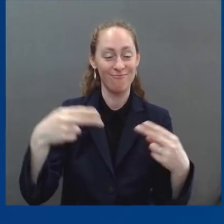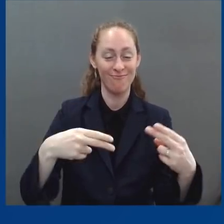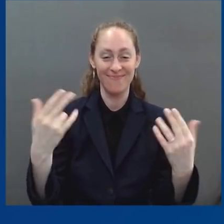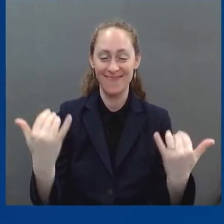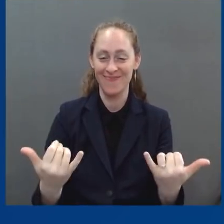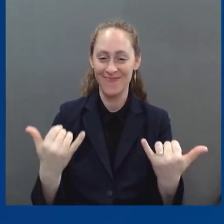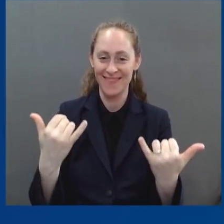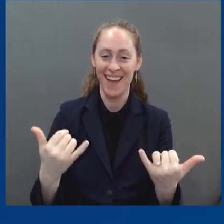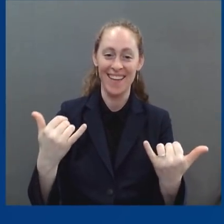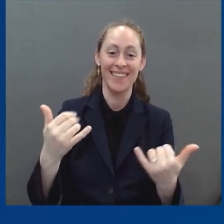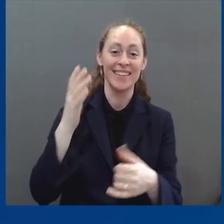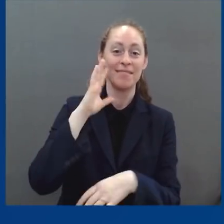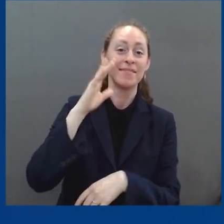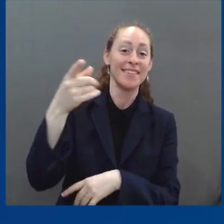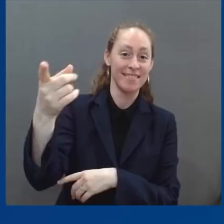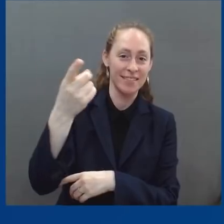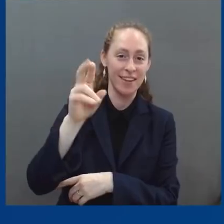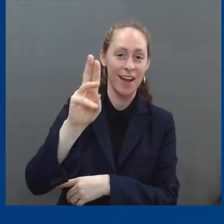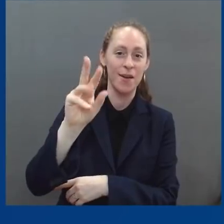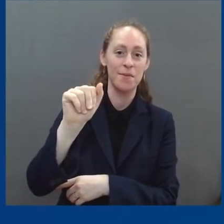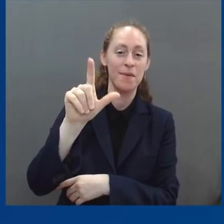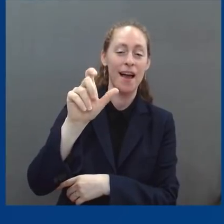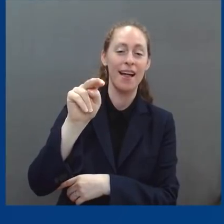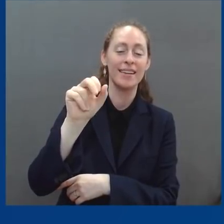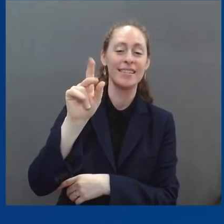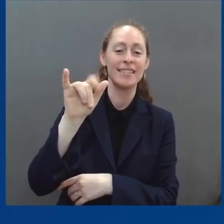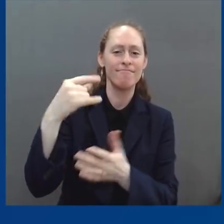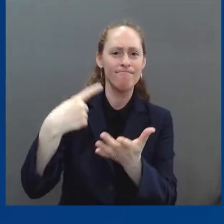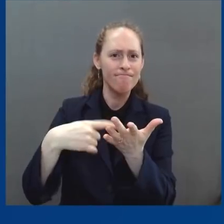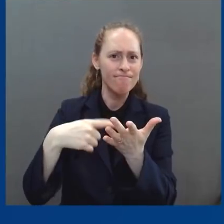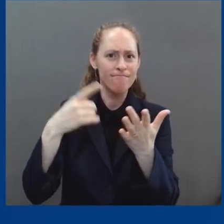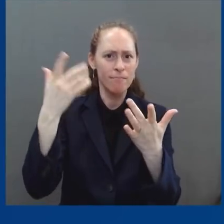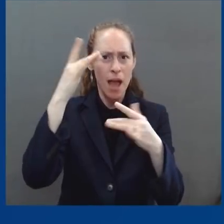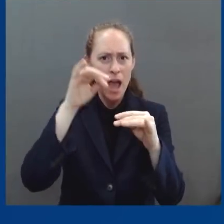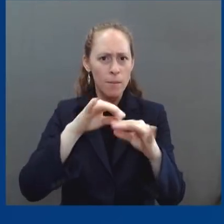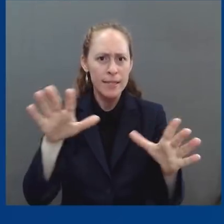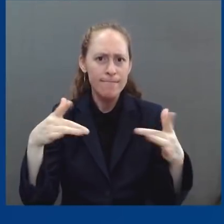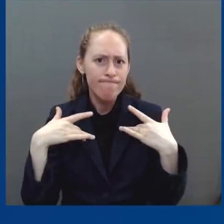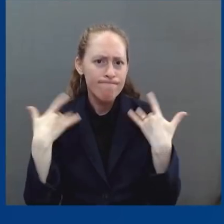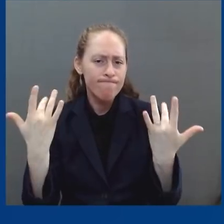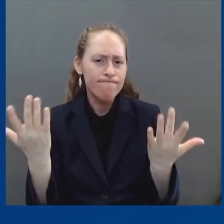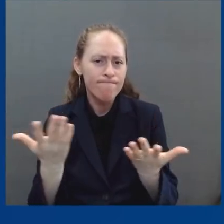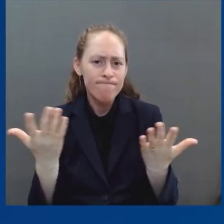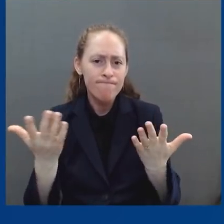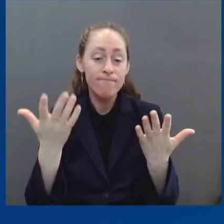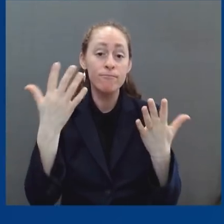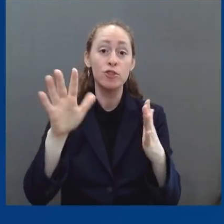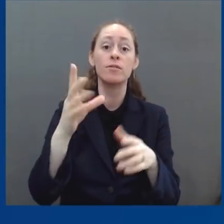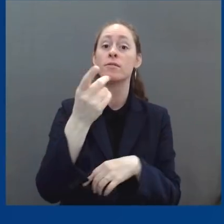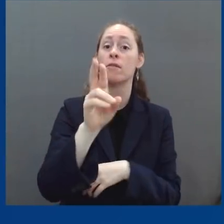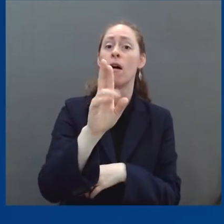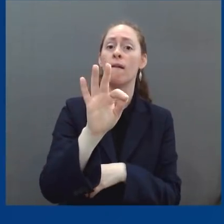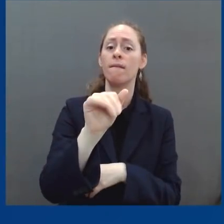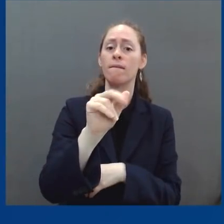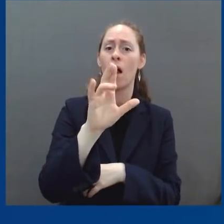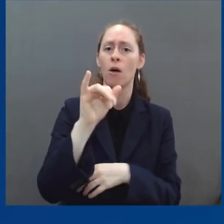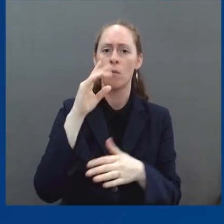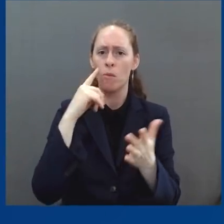the effectiveness of additional booster shots, and Secretary Becerra will provide an update on our work to address the long-term impacts of COVID.